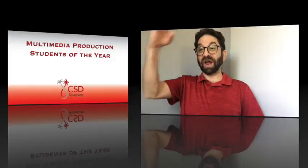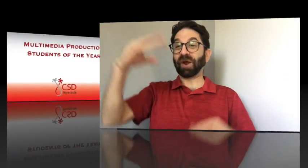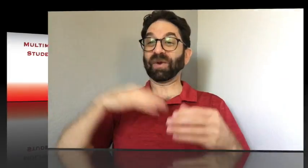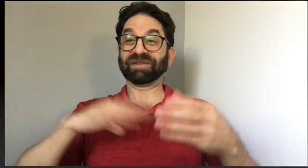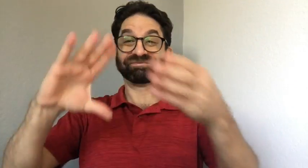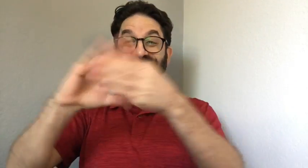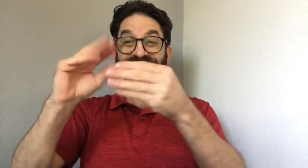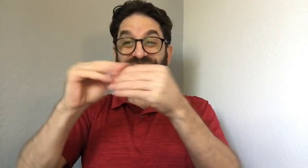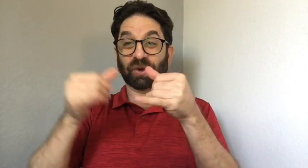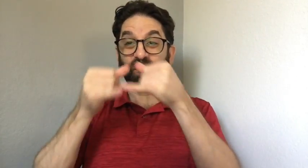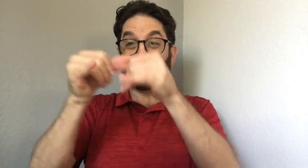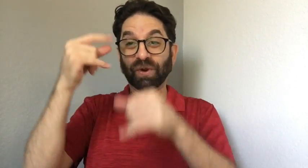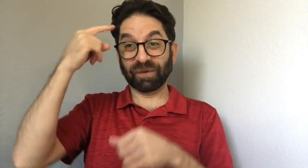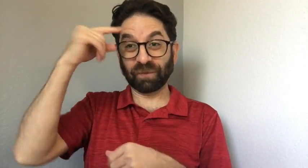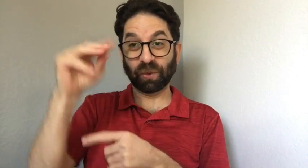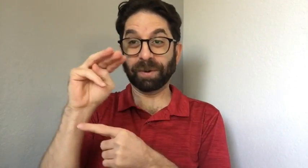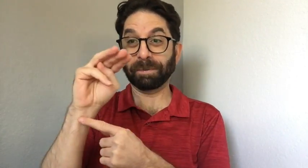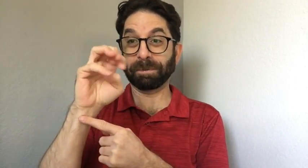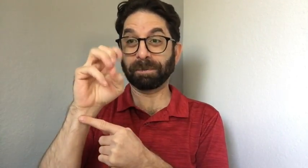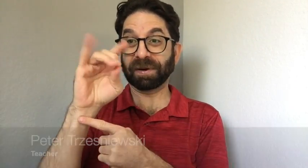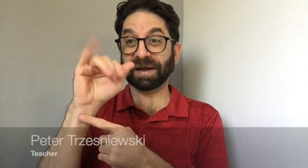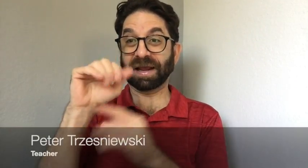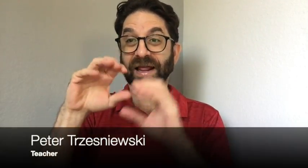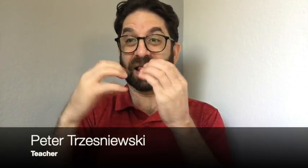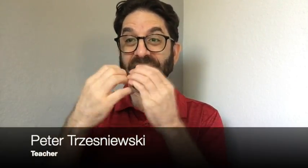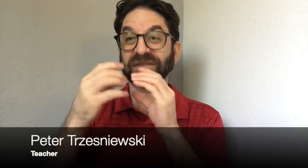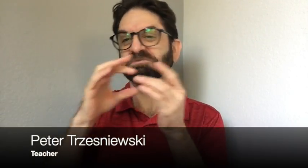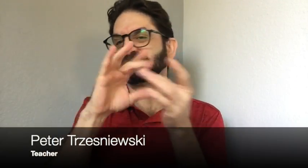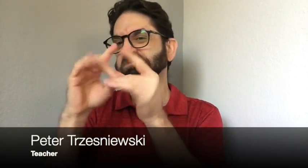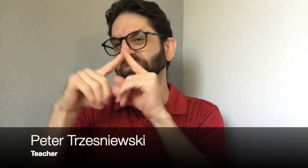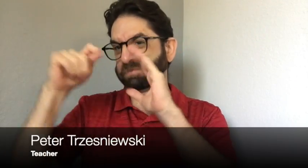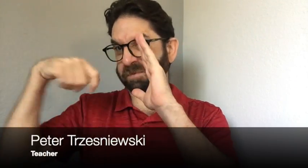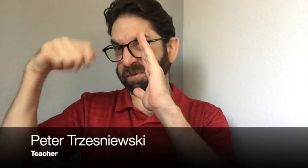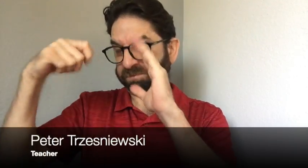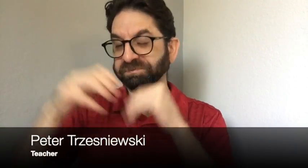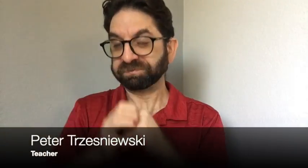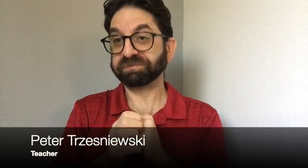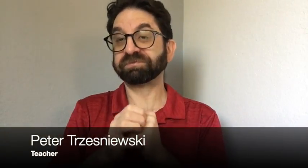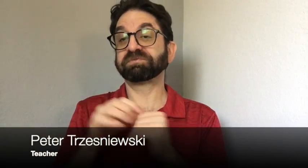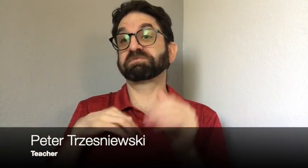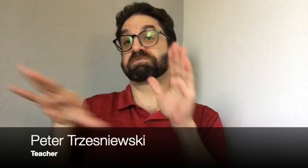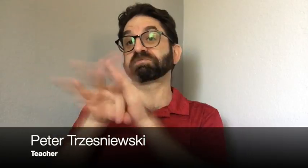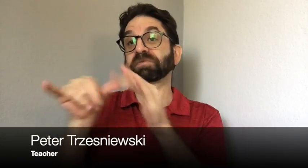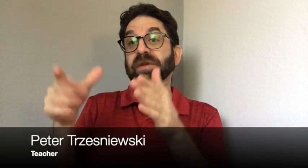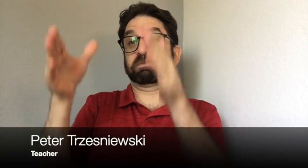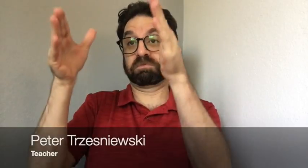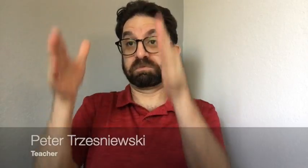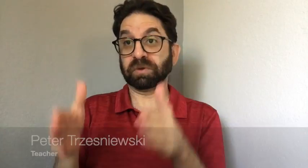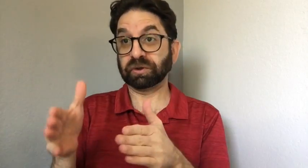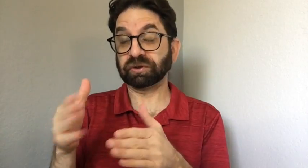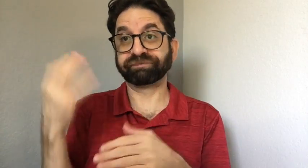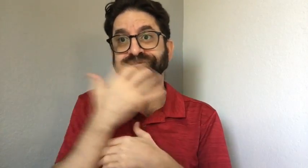Hello I have an award for Multi Media Productions and this individual.